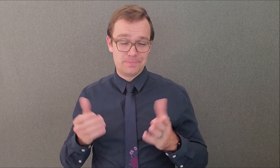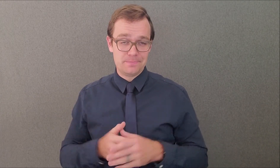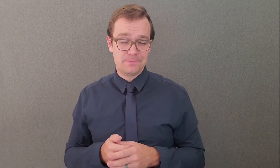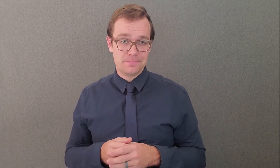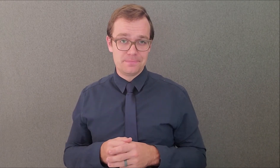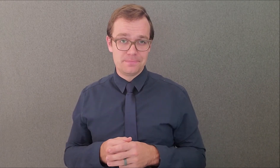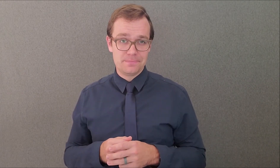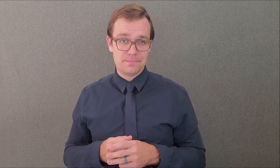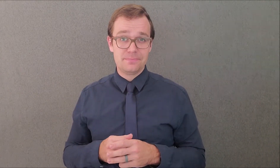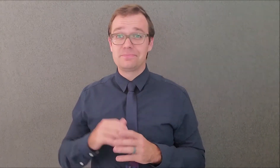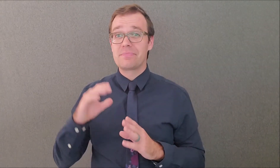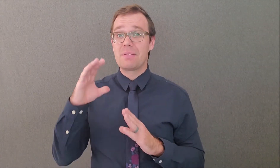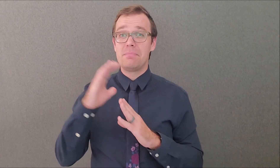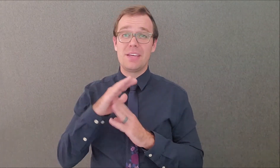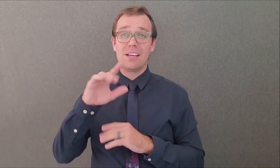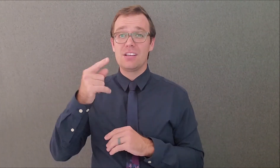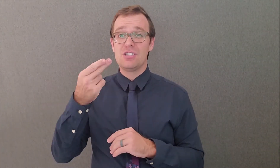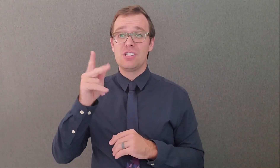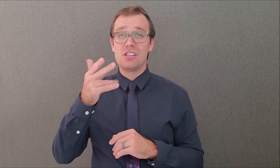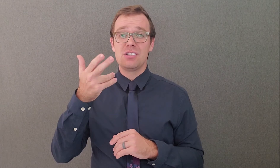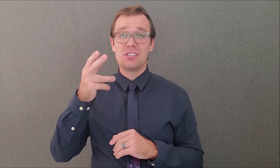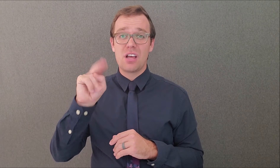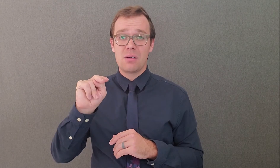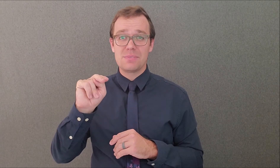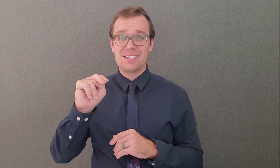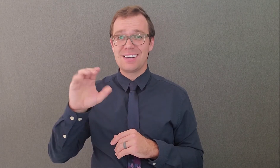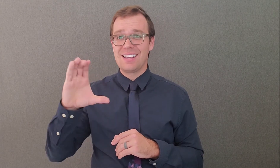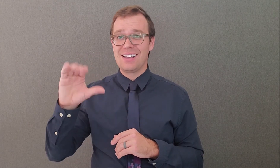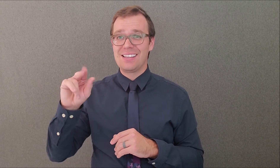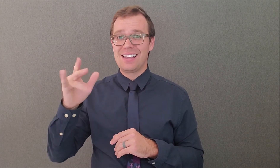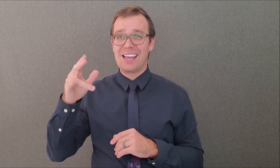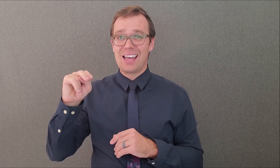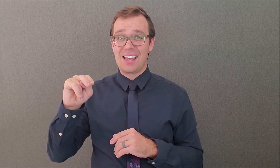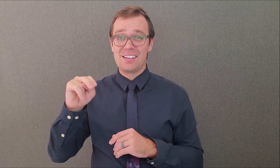The Big Thompson Canyon flood is known as one of the most deadly